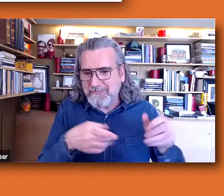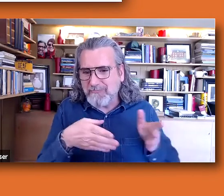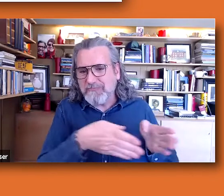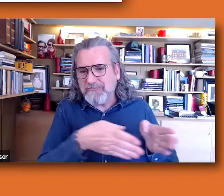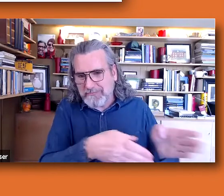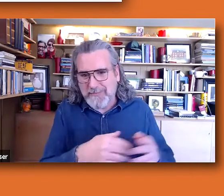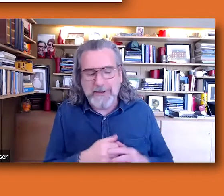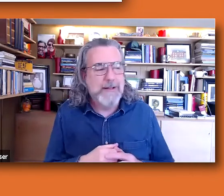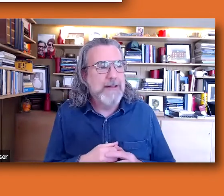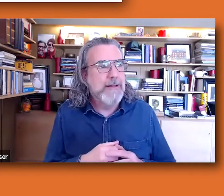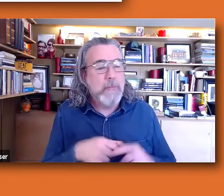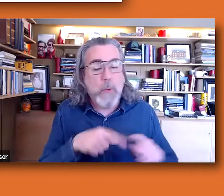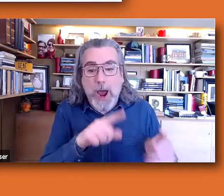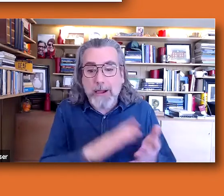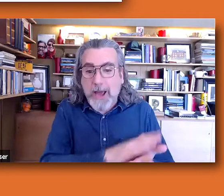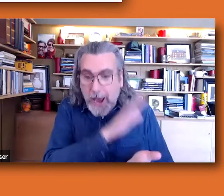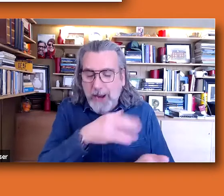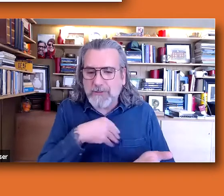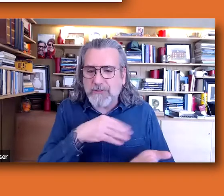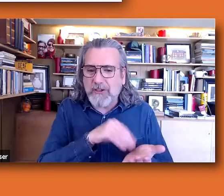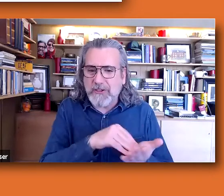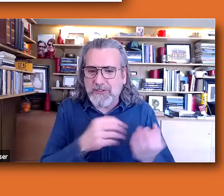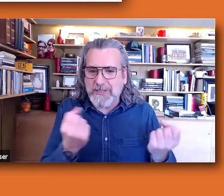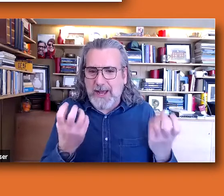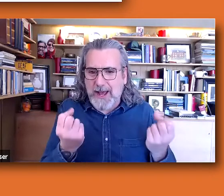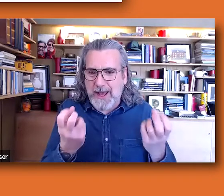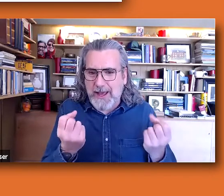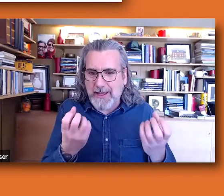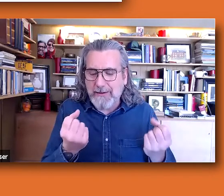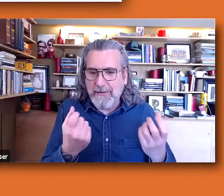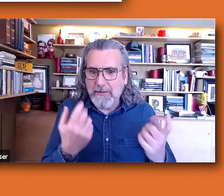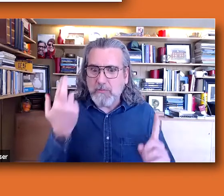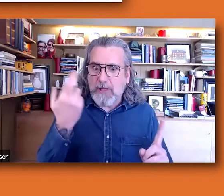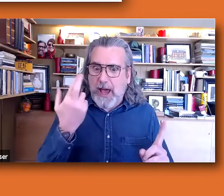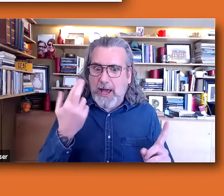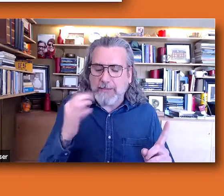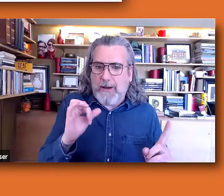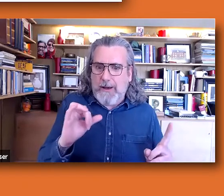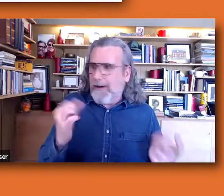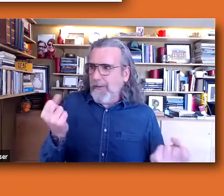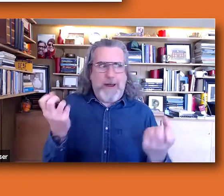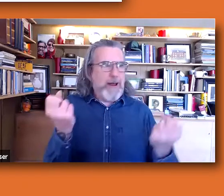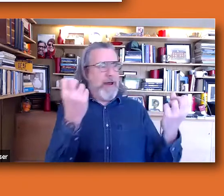but I was always interested in science. And then in college, I learned sign language, and I realized